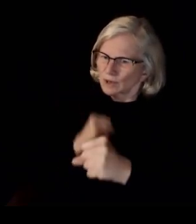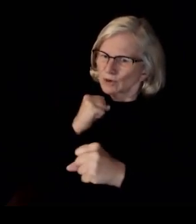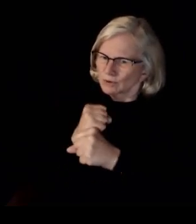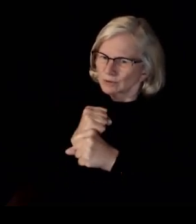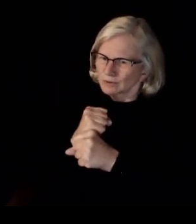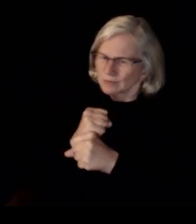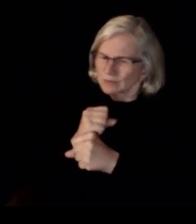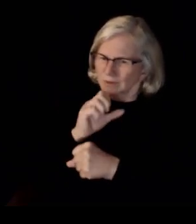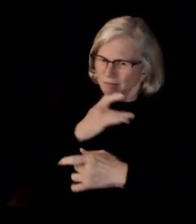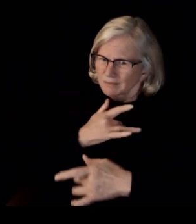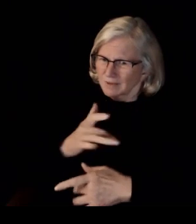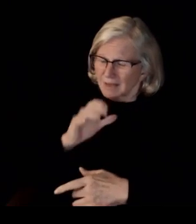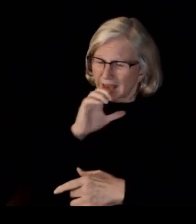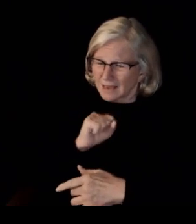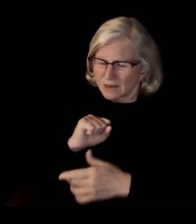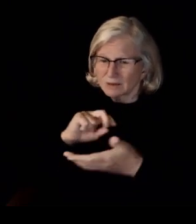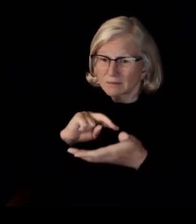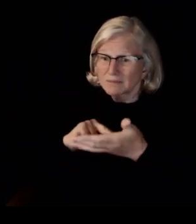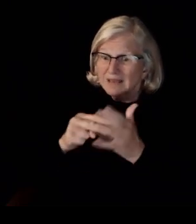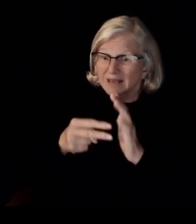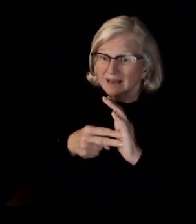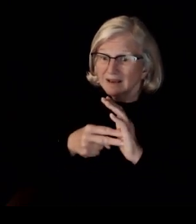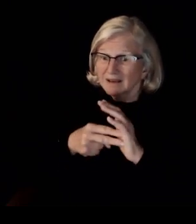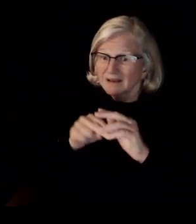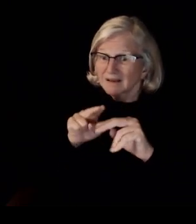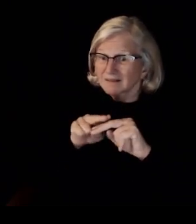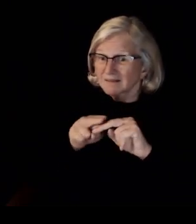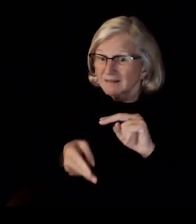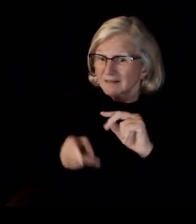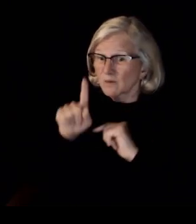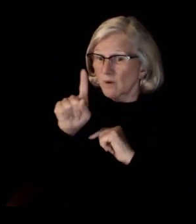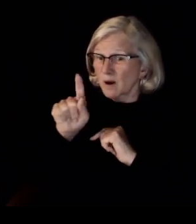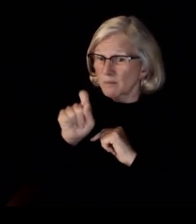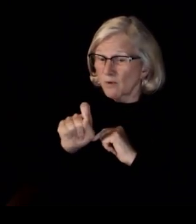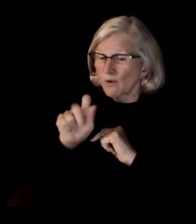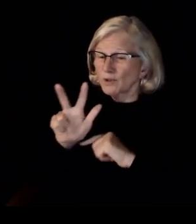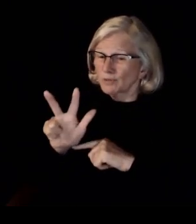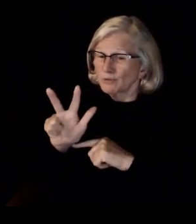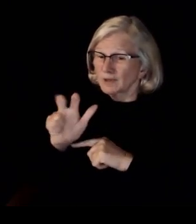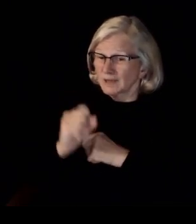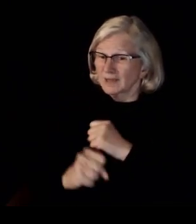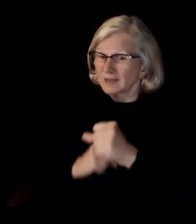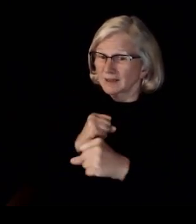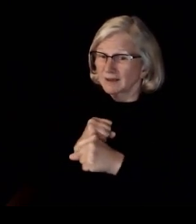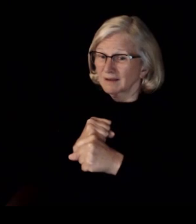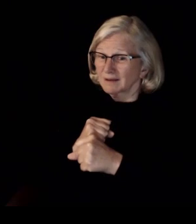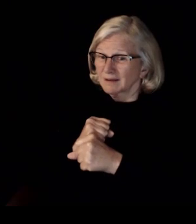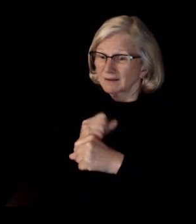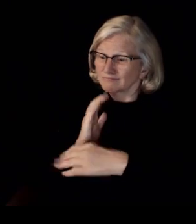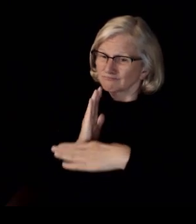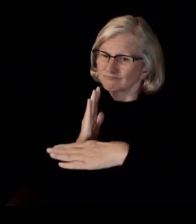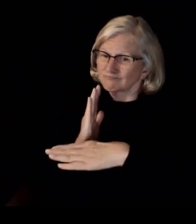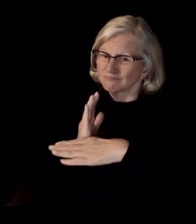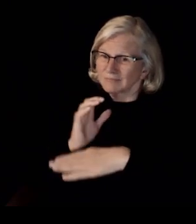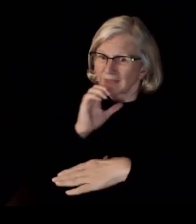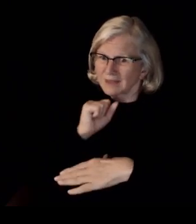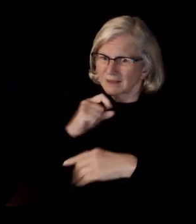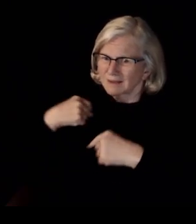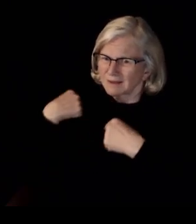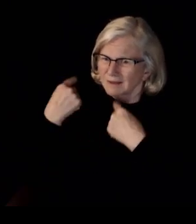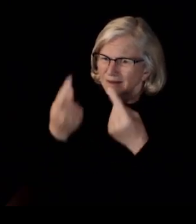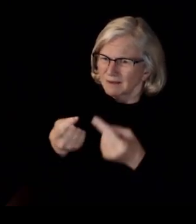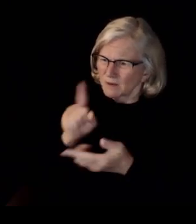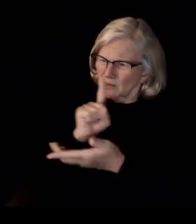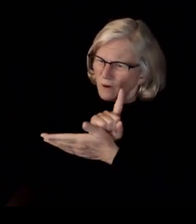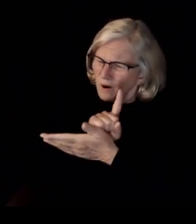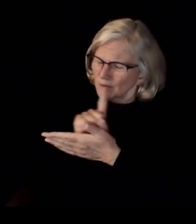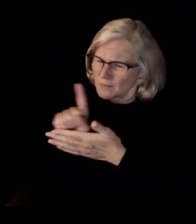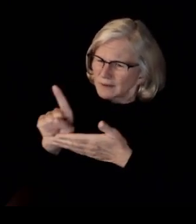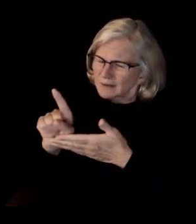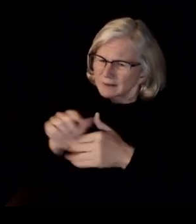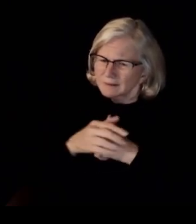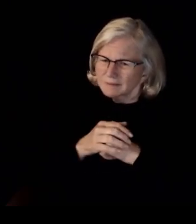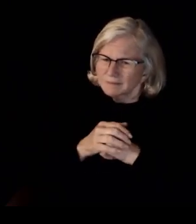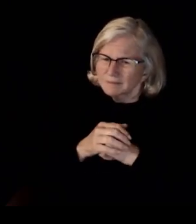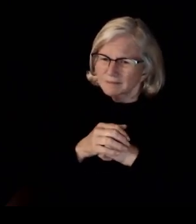1.3 years at the median only one week ago and 40 years as the median one month ago.